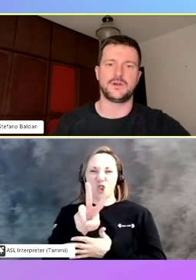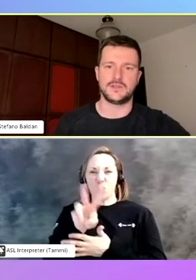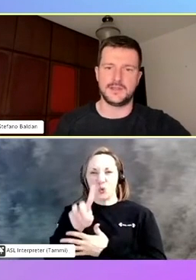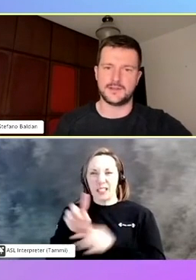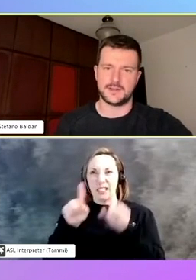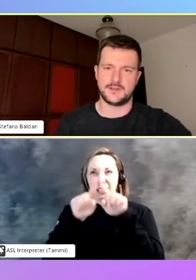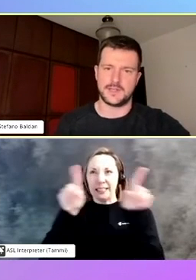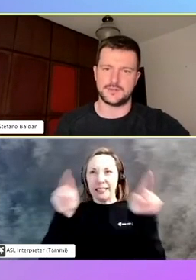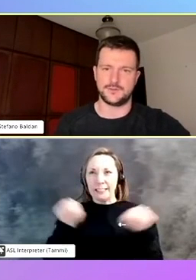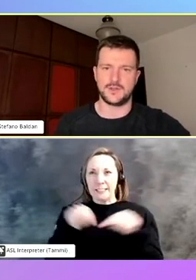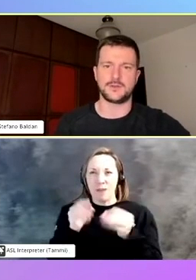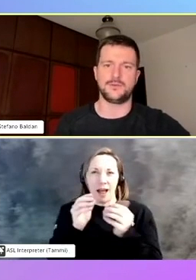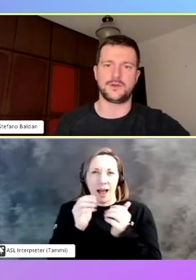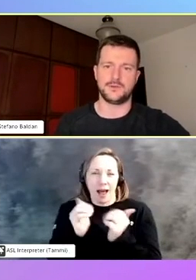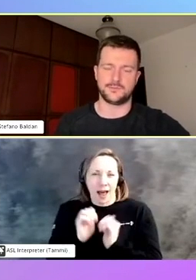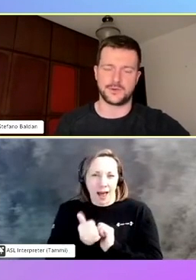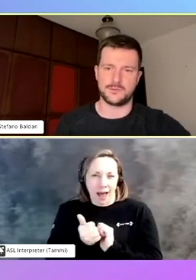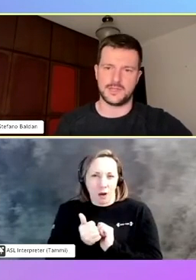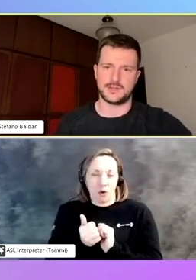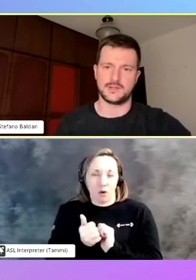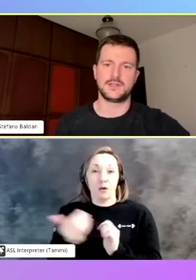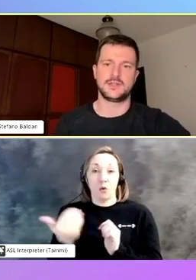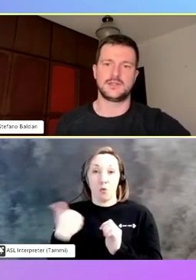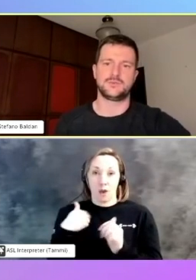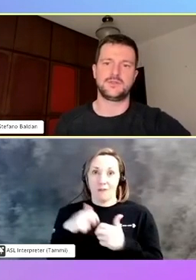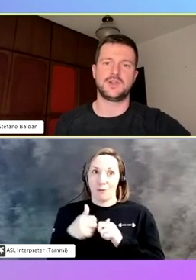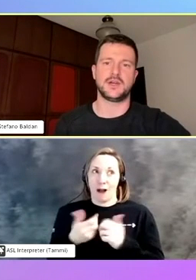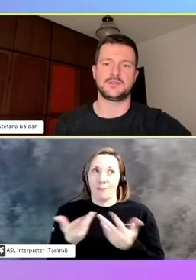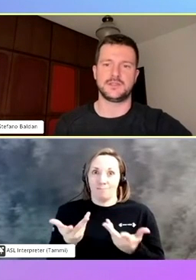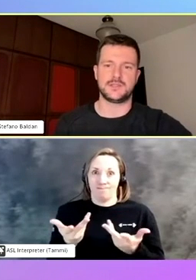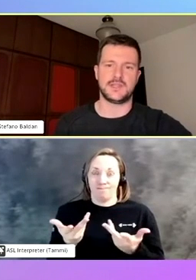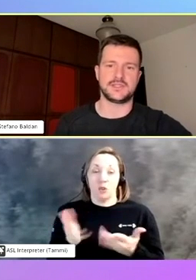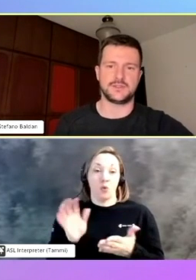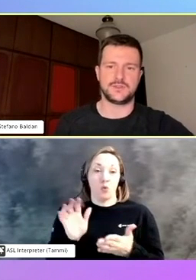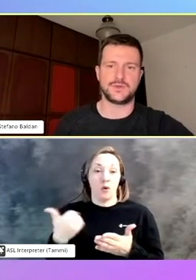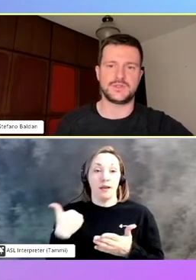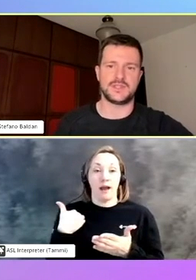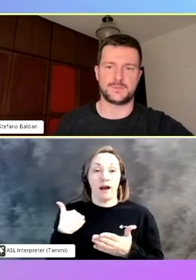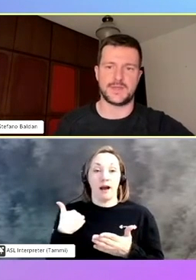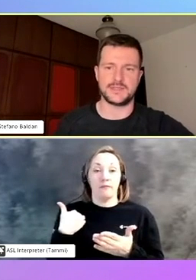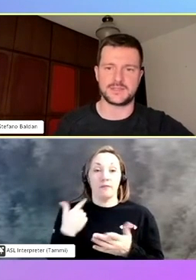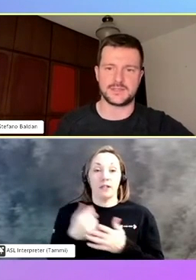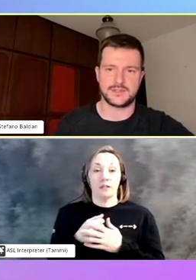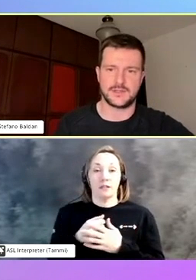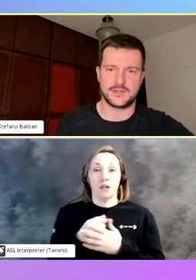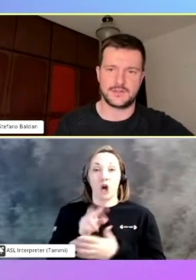And to just iterate and how widely adopted miro